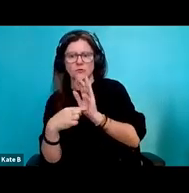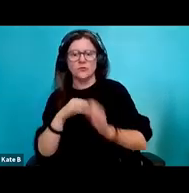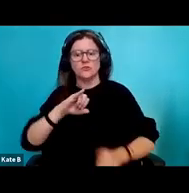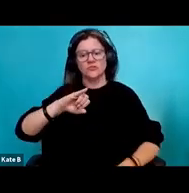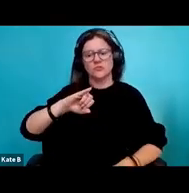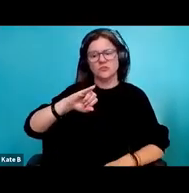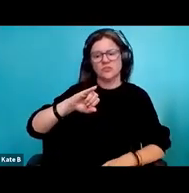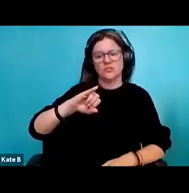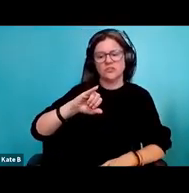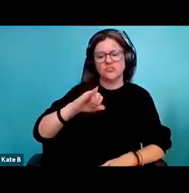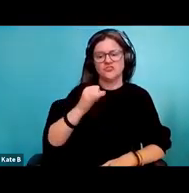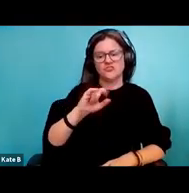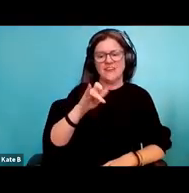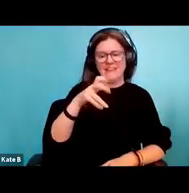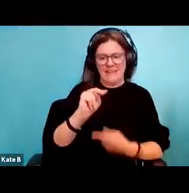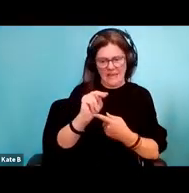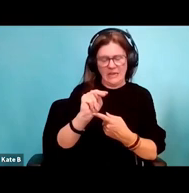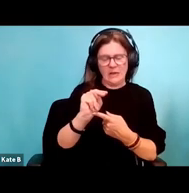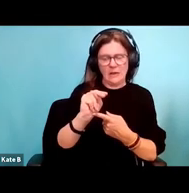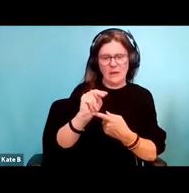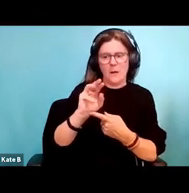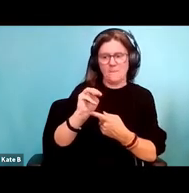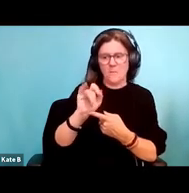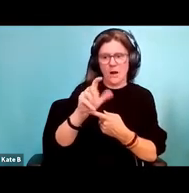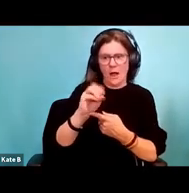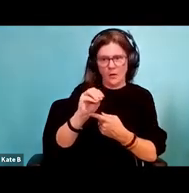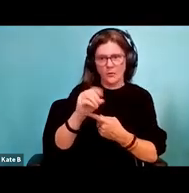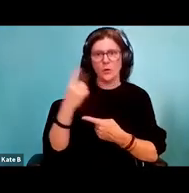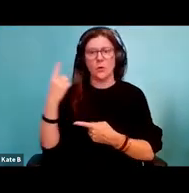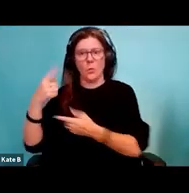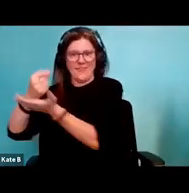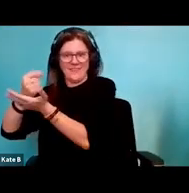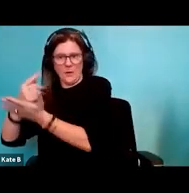where Micah, an Asian American trans man and therapist, and Maribel a disabled Latino lawyer